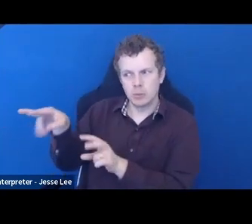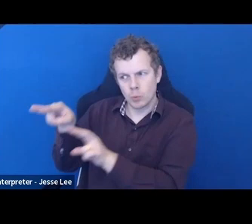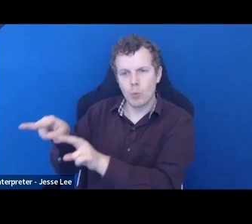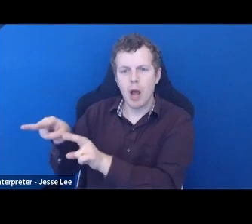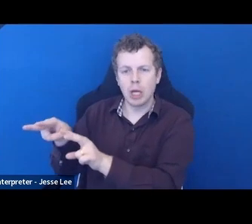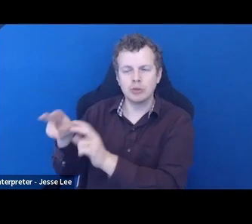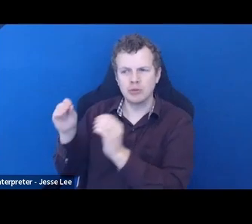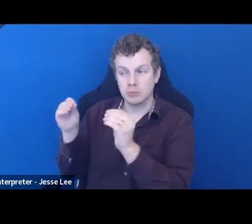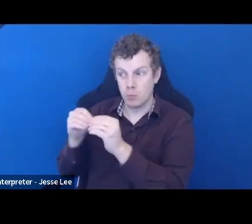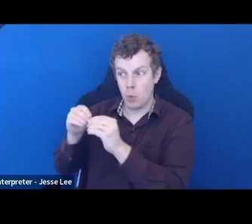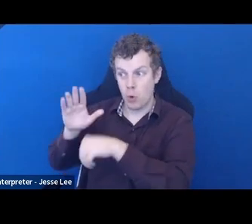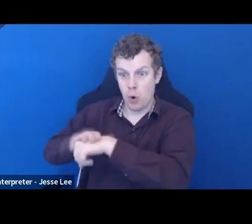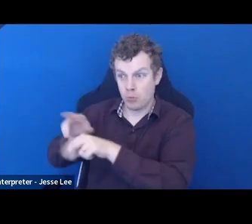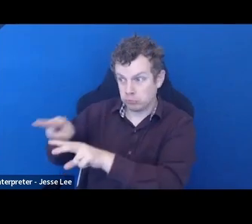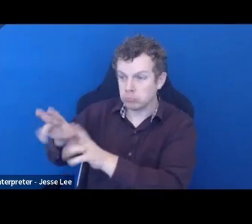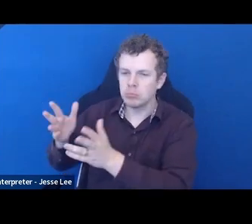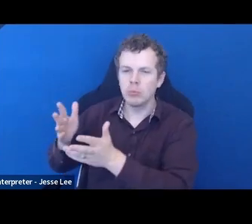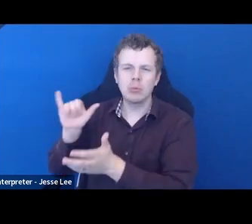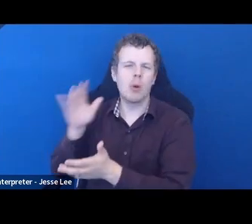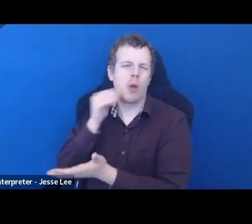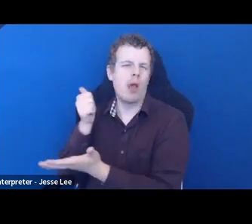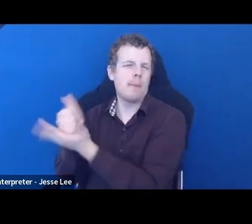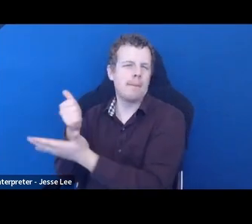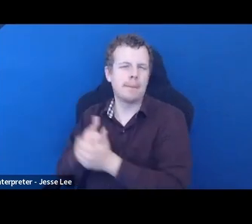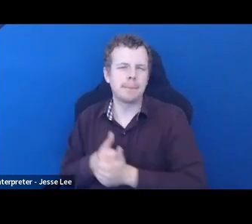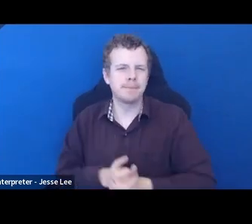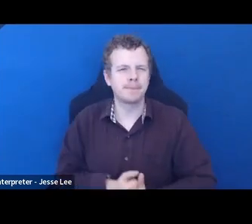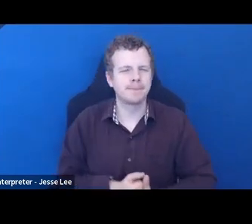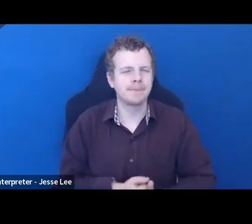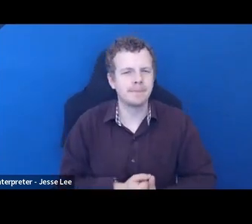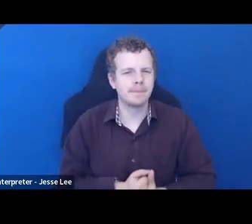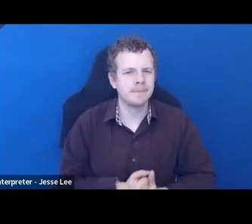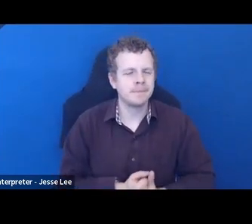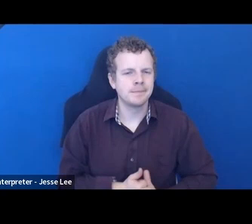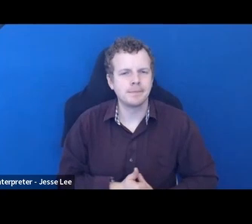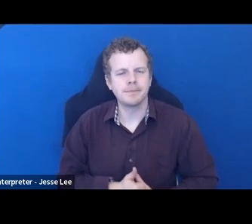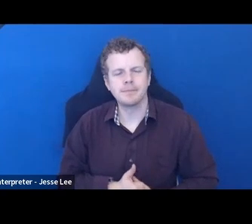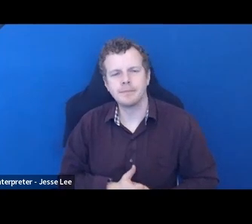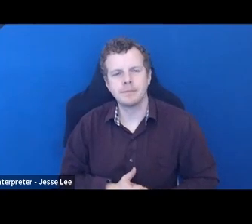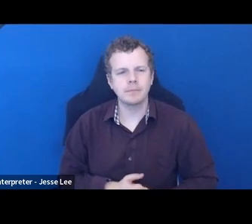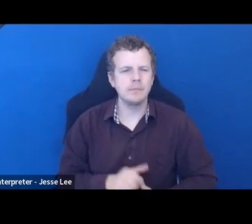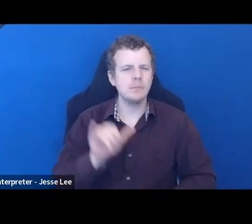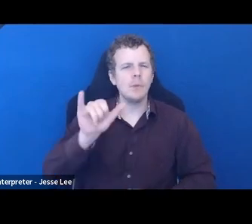And then any coaching to facilitate development.